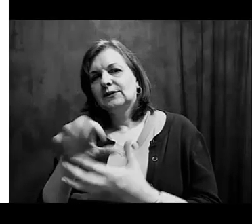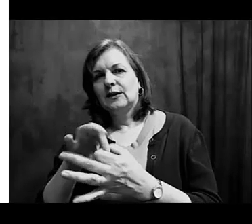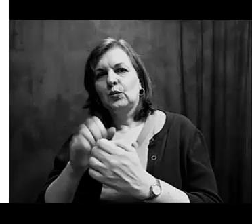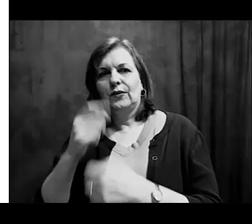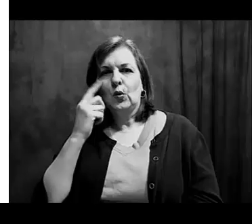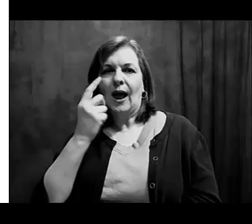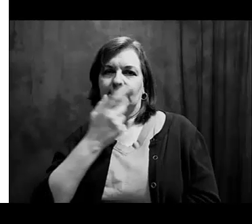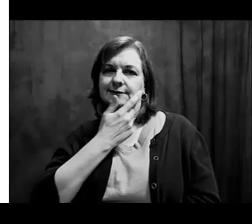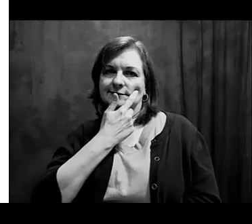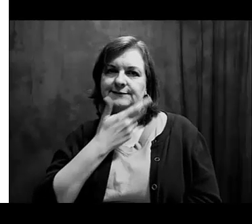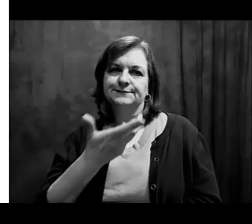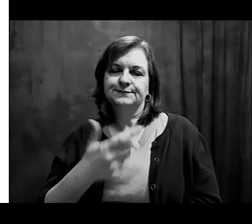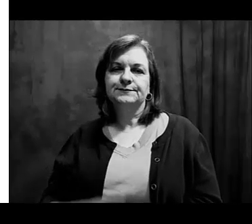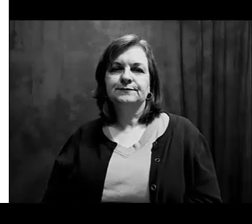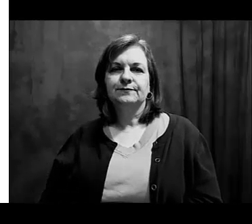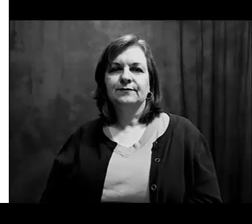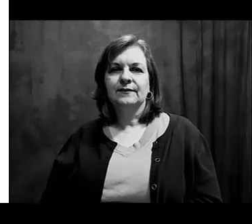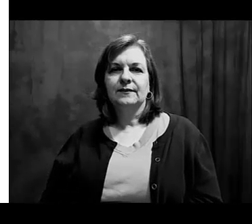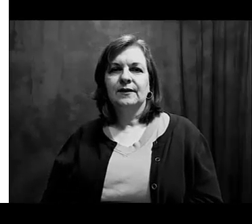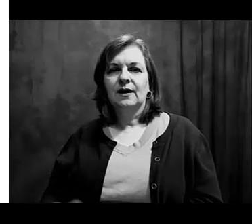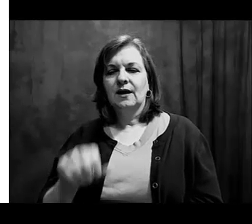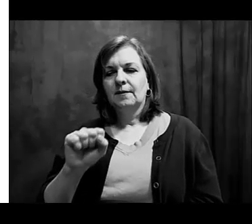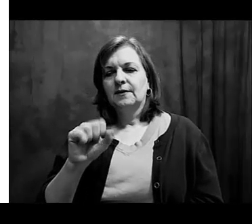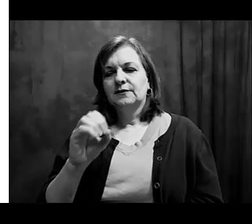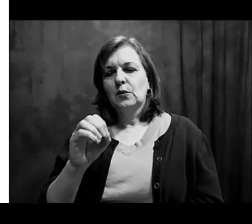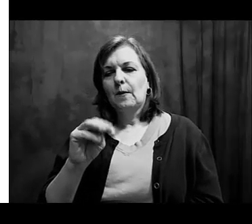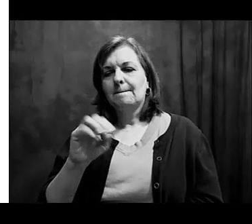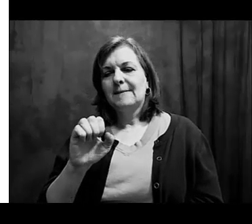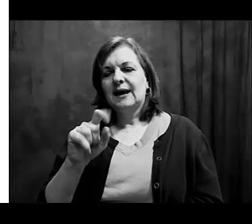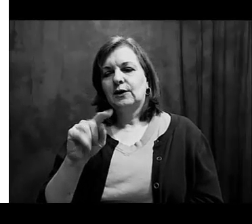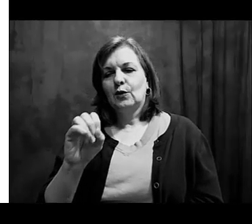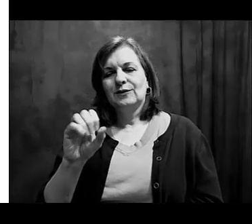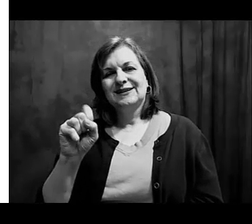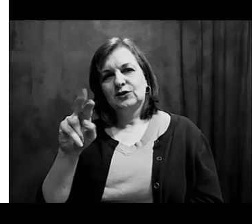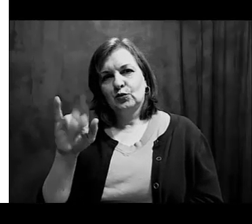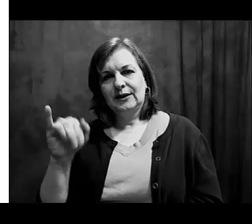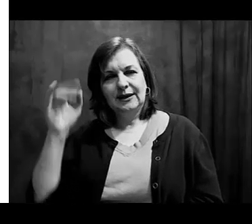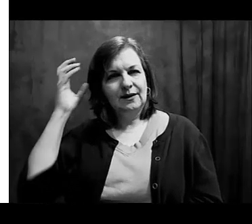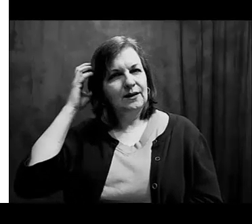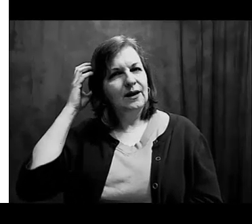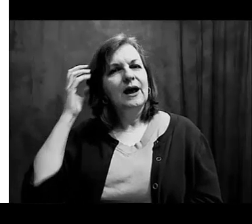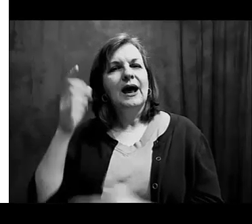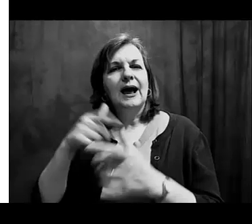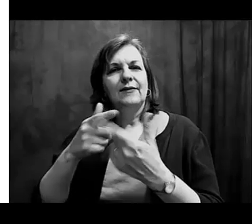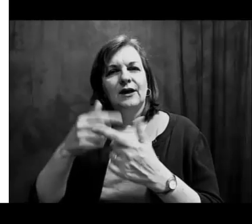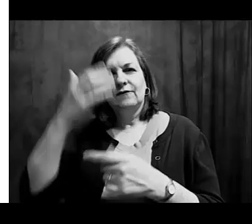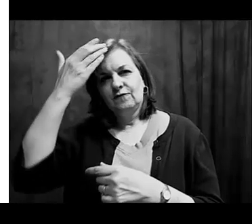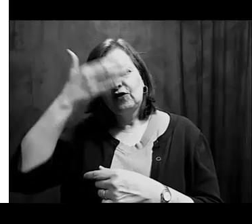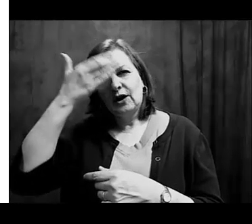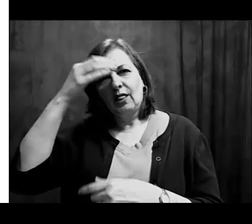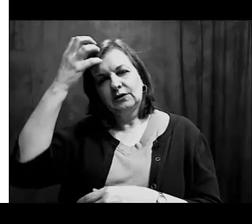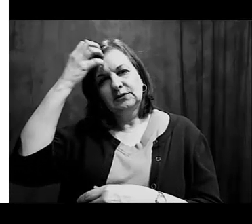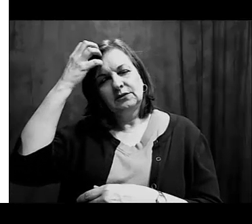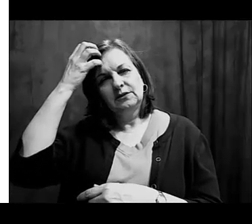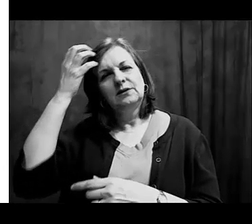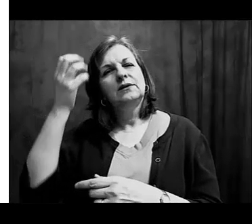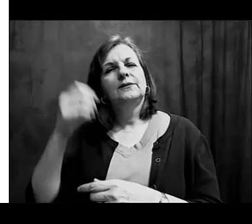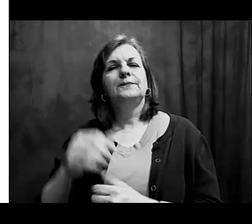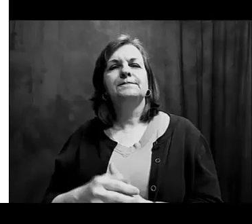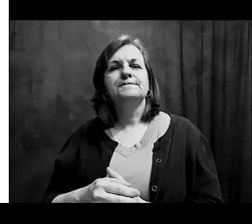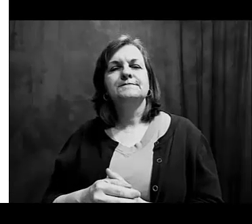when we look a somatosensory and frontal what I want a think about is how we actually divide out